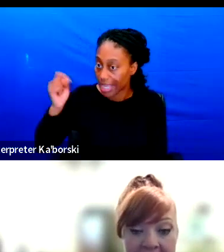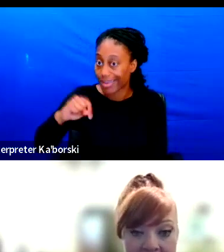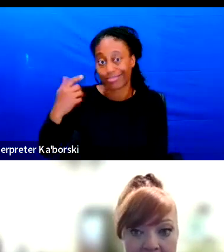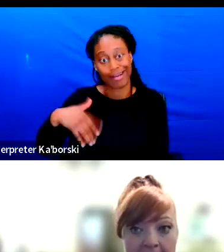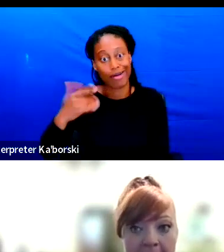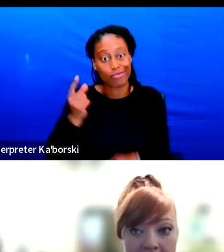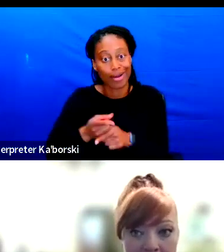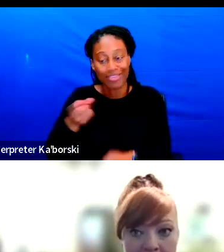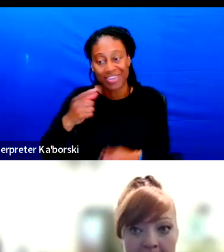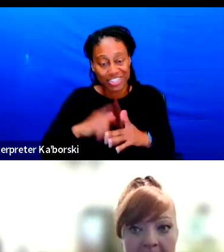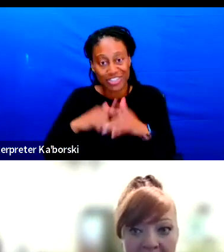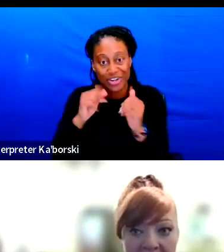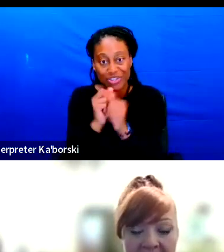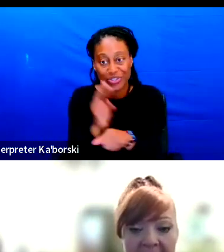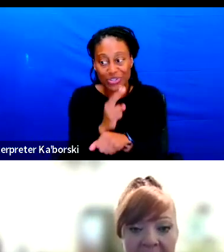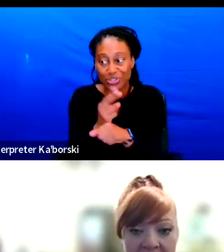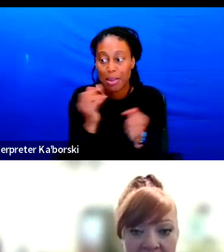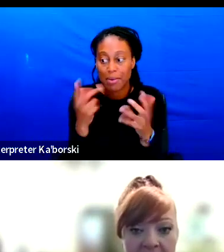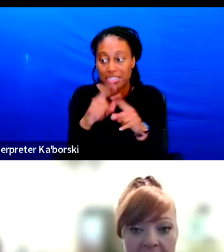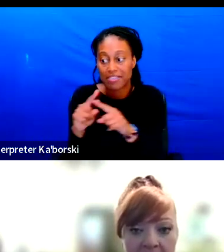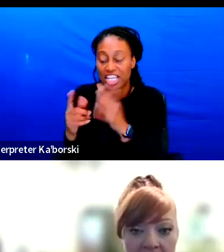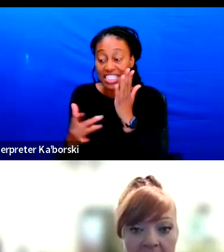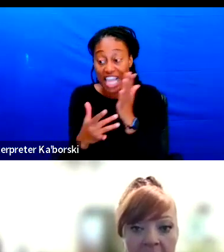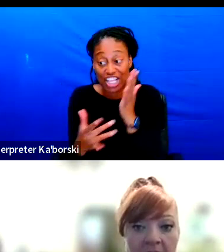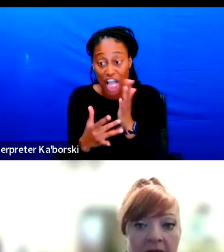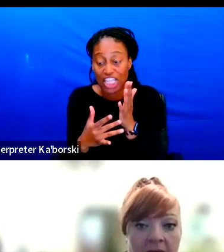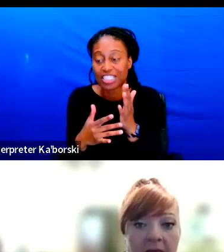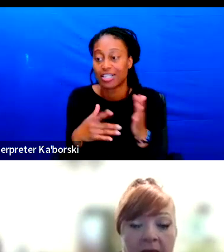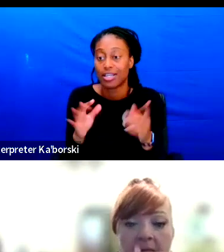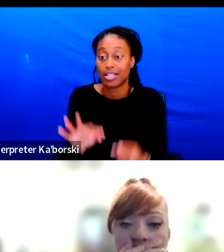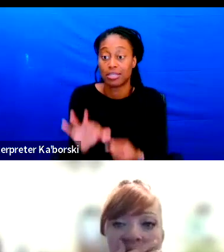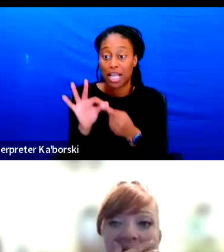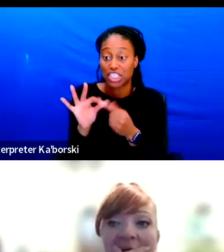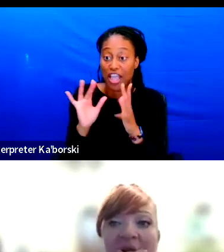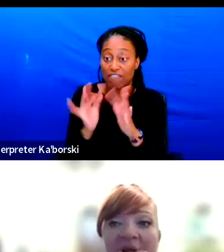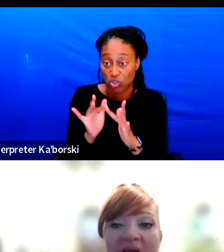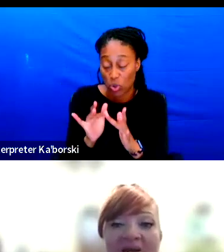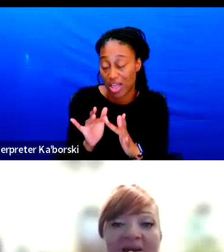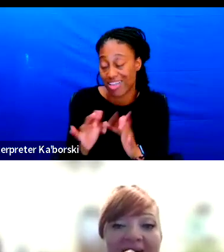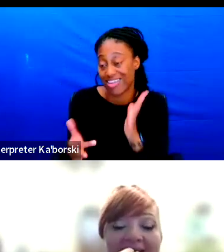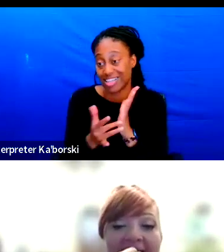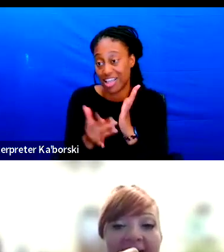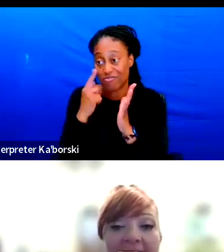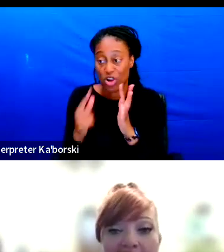Kyle Kleist: we're starting to use so much different technology that we use especially virtual technology for connecting with consumers.